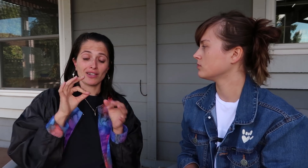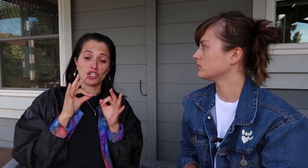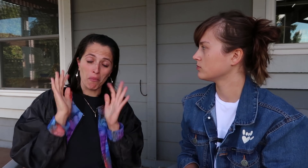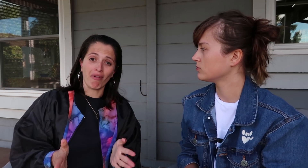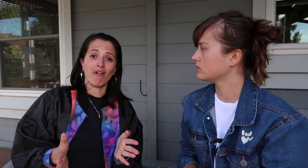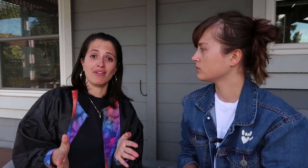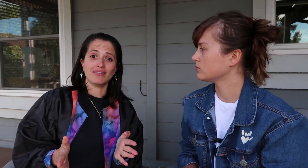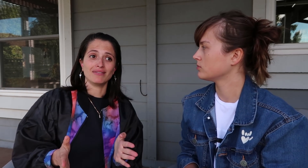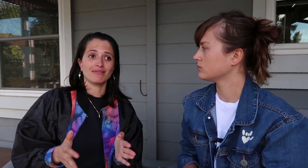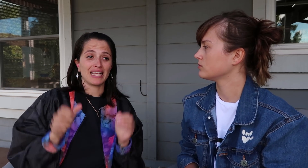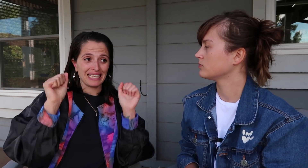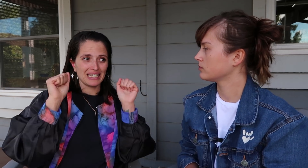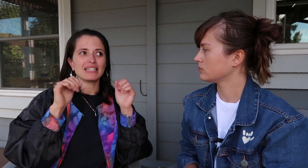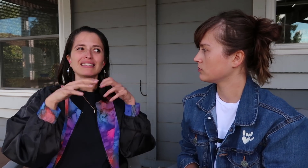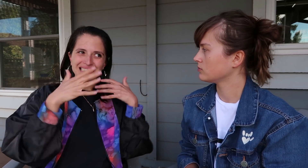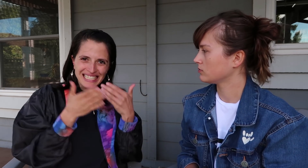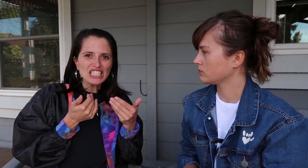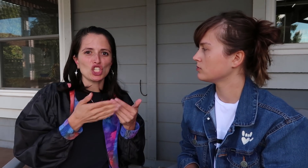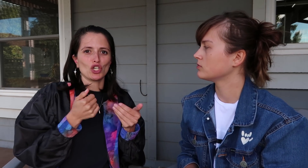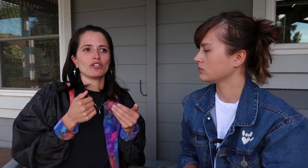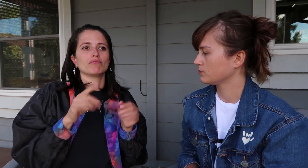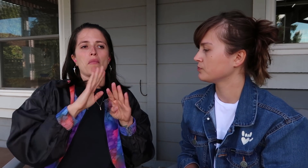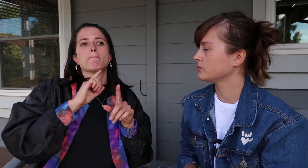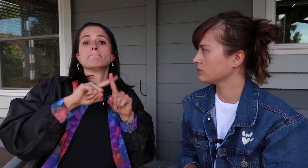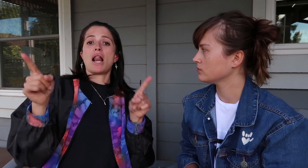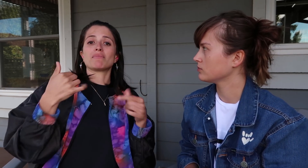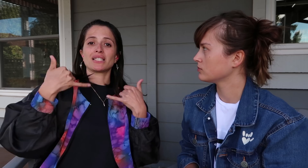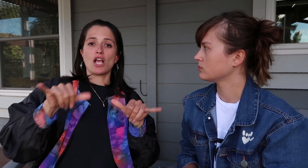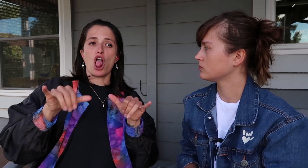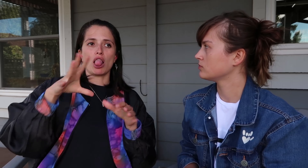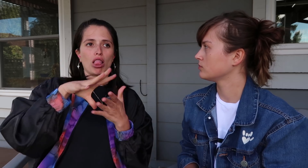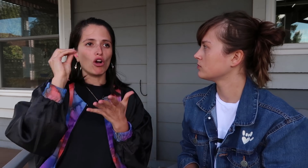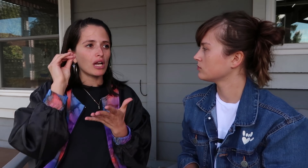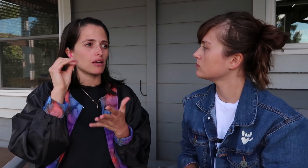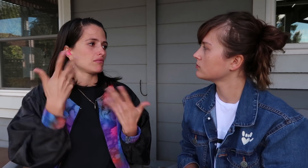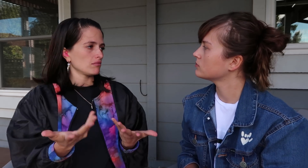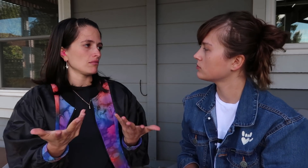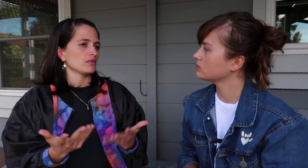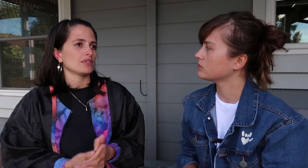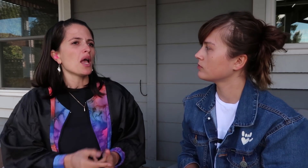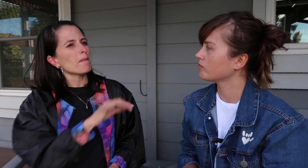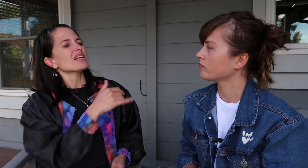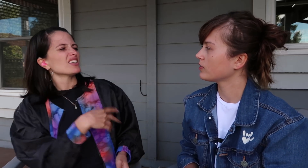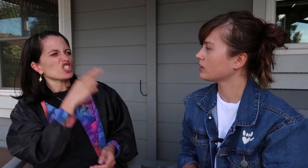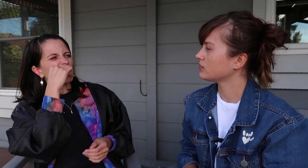Communication is getting easier, I mean I am still learning ASL.